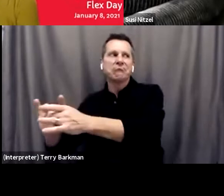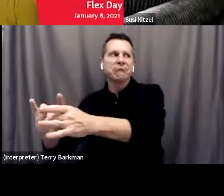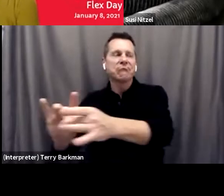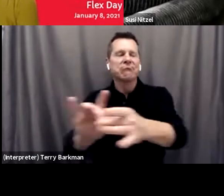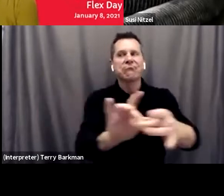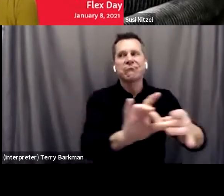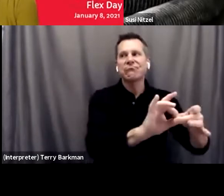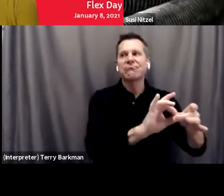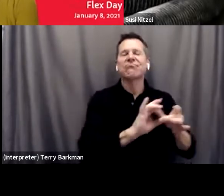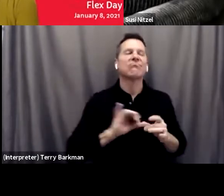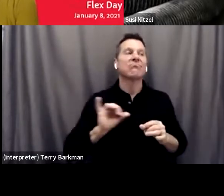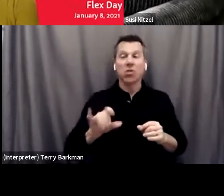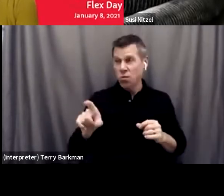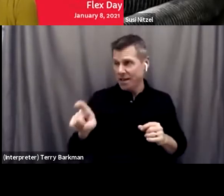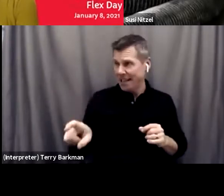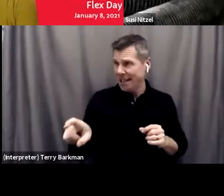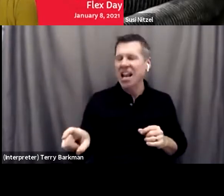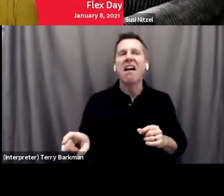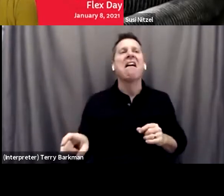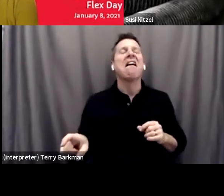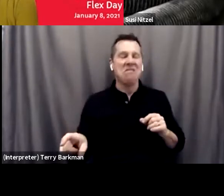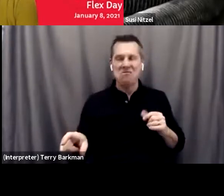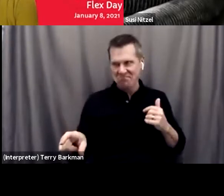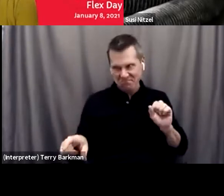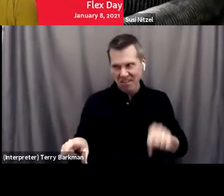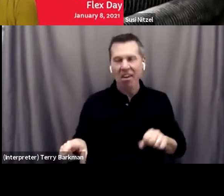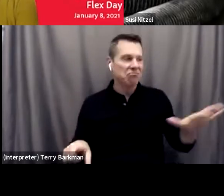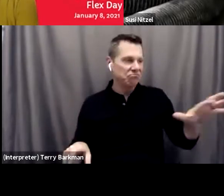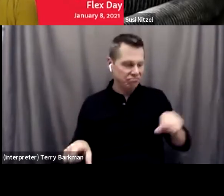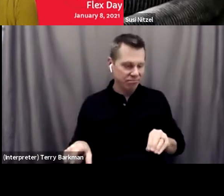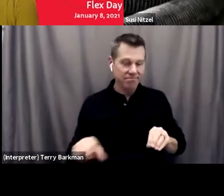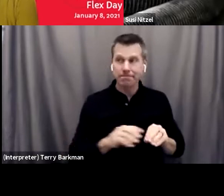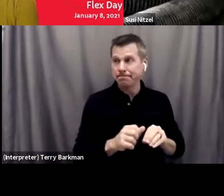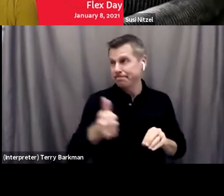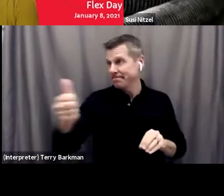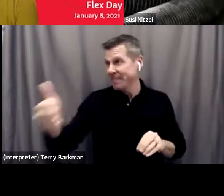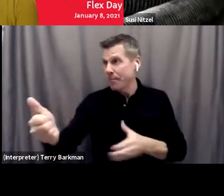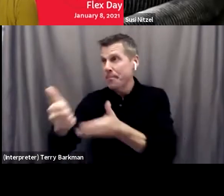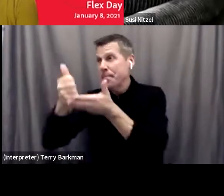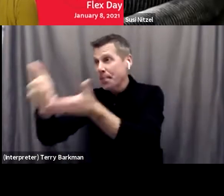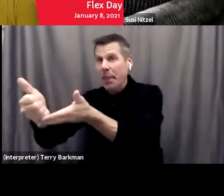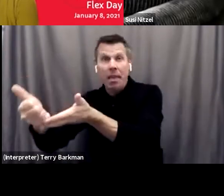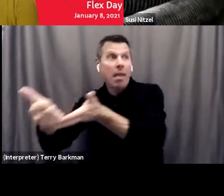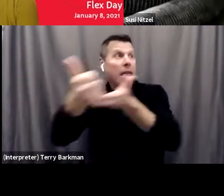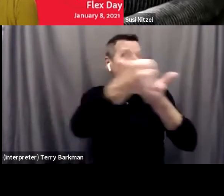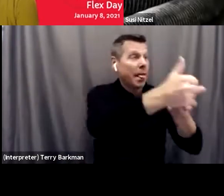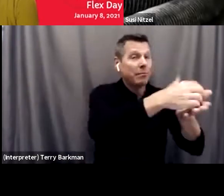it that she needed, so that I can get my students enrolled in the classes that they needed to get enrolled in. And again, just